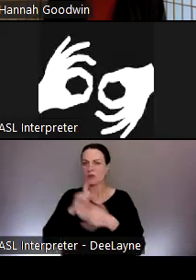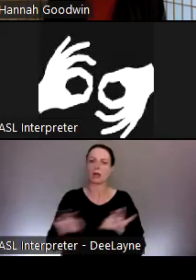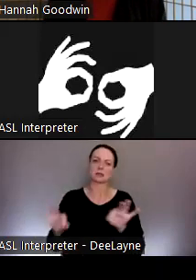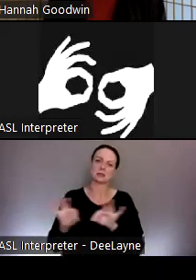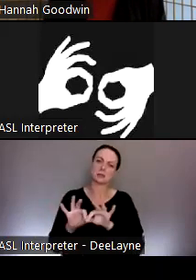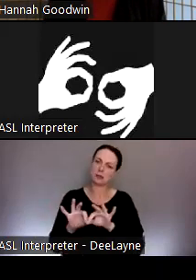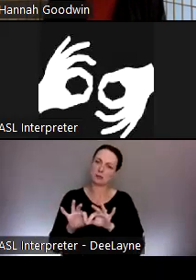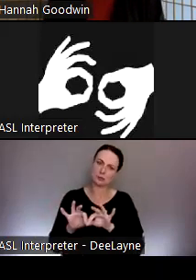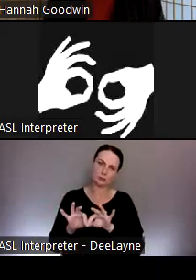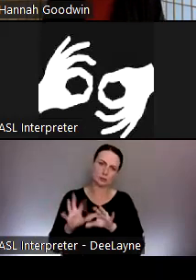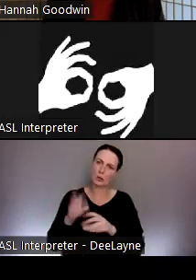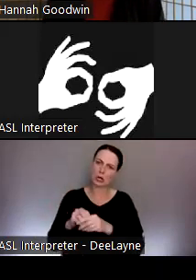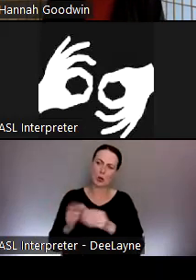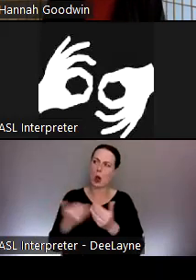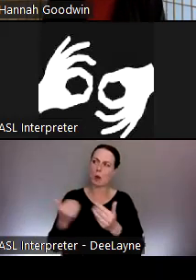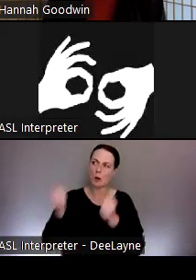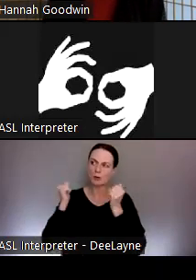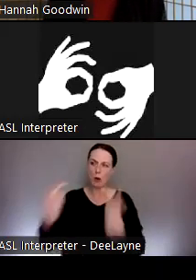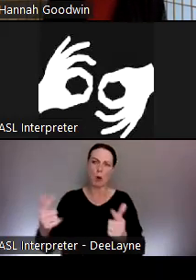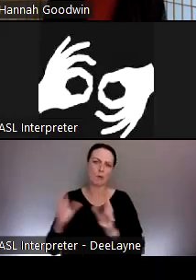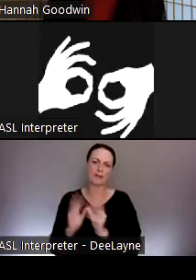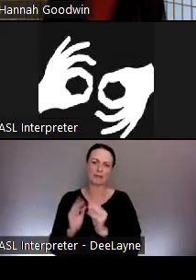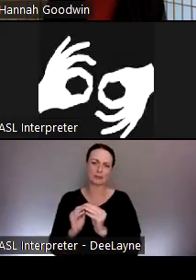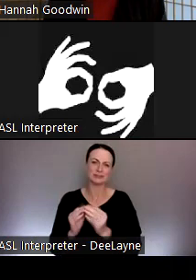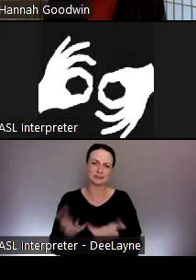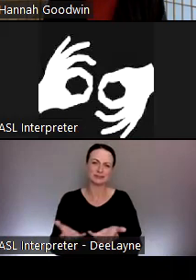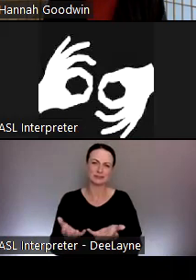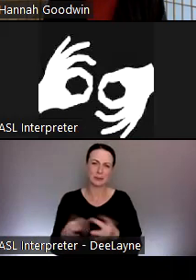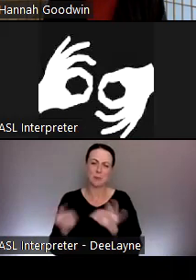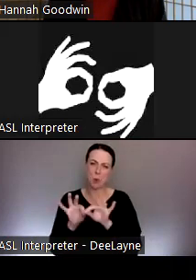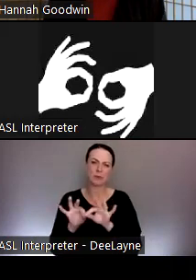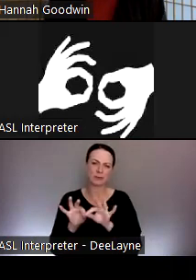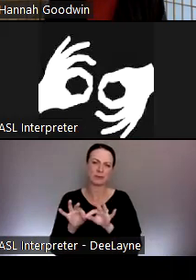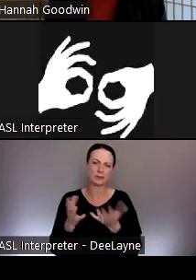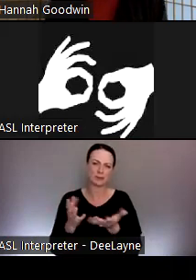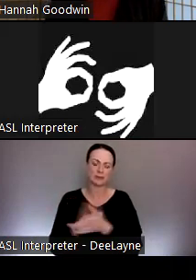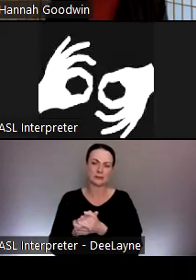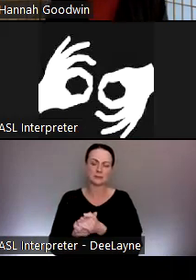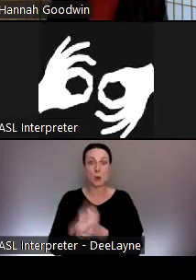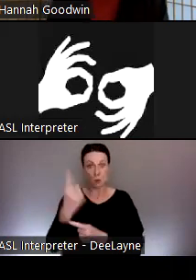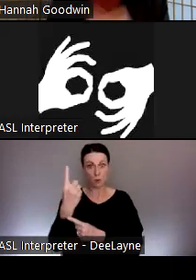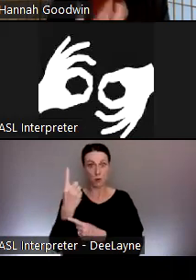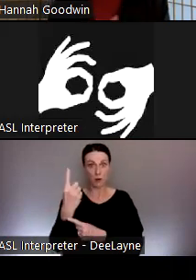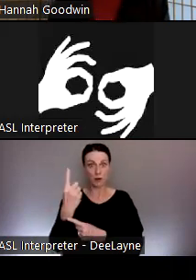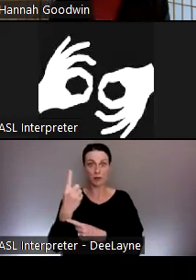to include in almost every conference. And one of the things that I didn't talk about